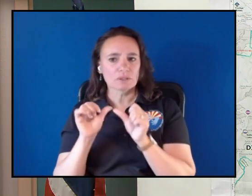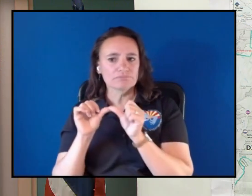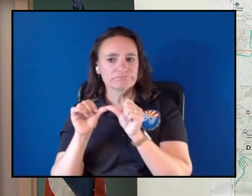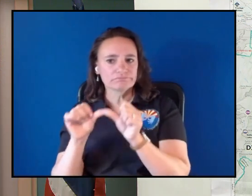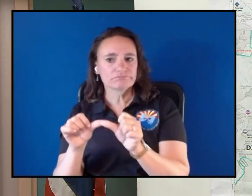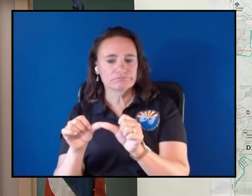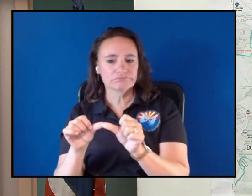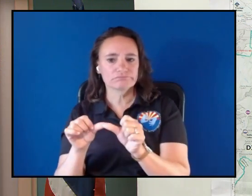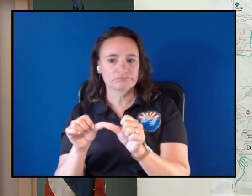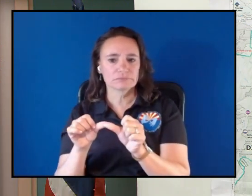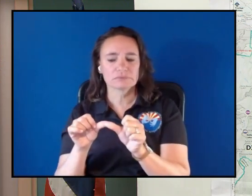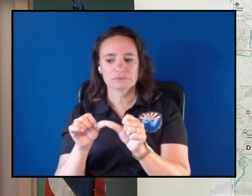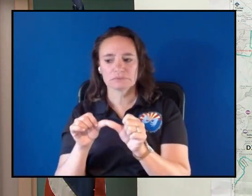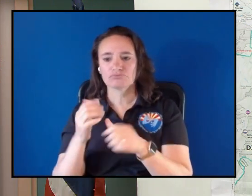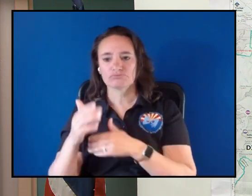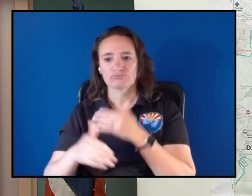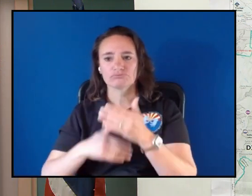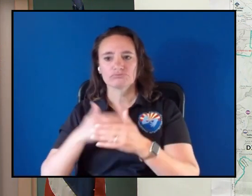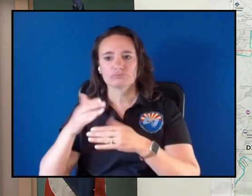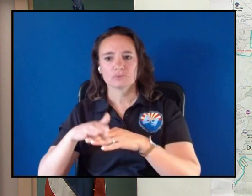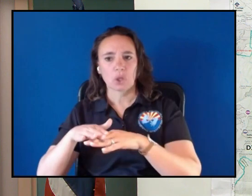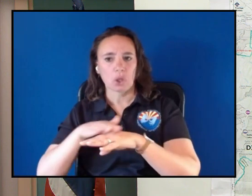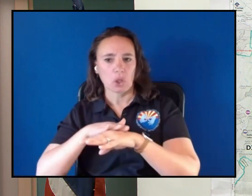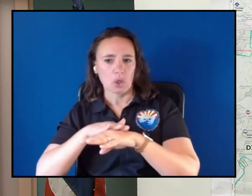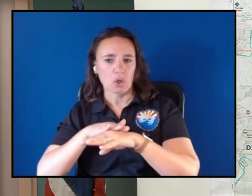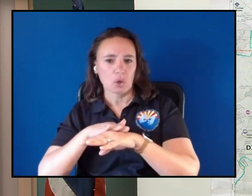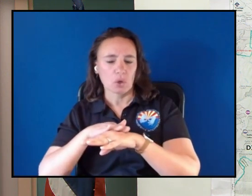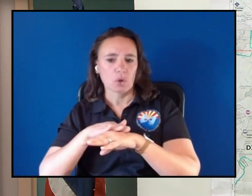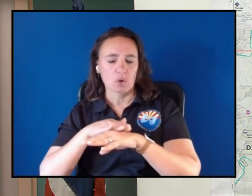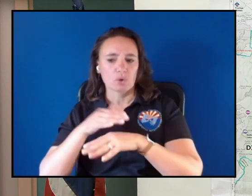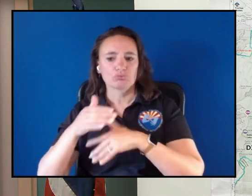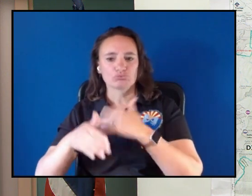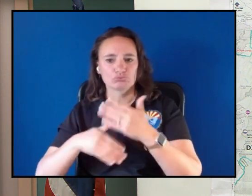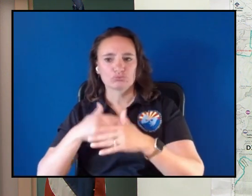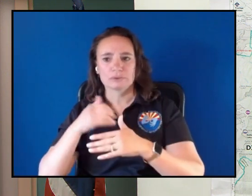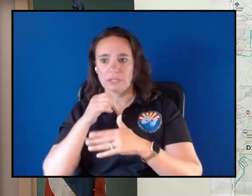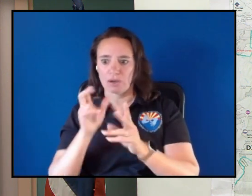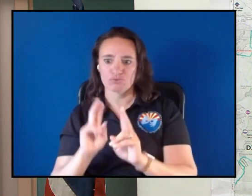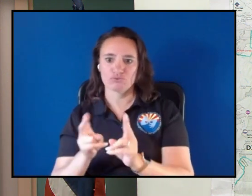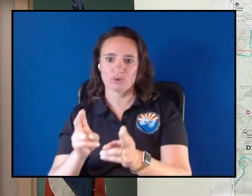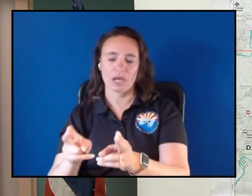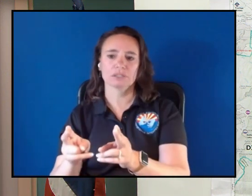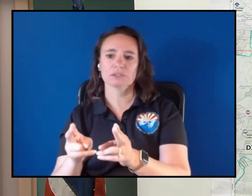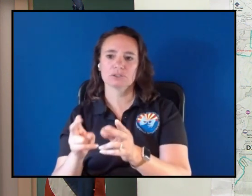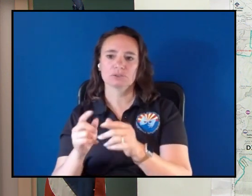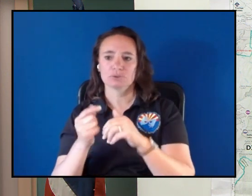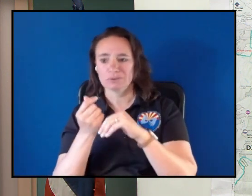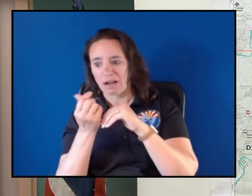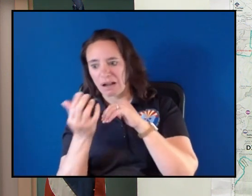We're not in a big rush to really push that down the hill. So, we're trying to get it to an